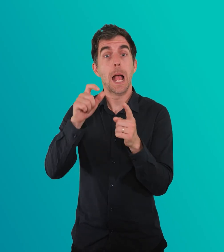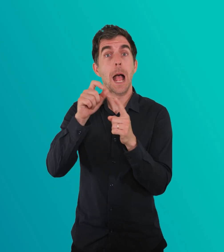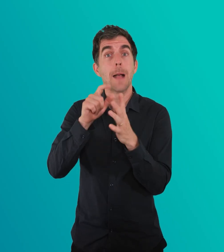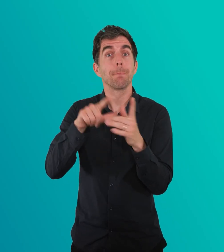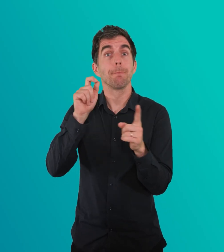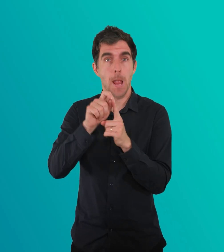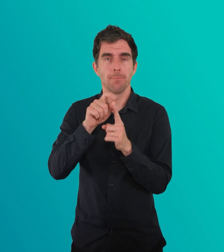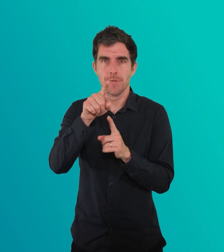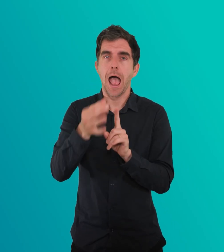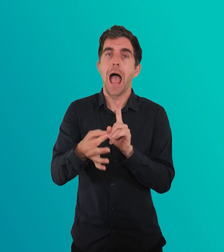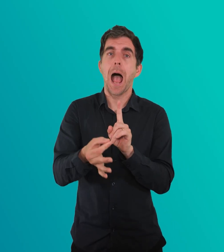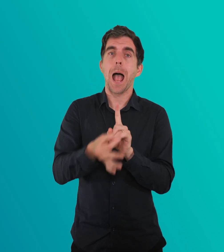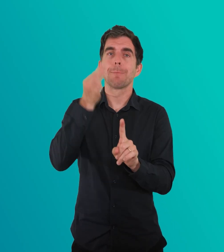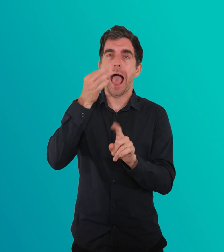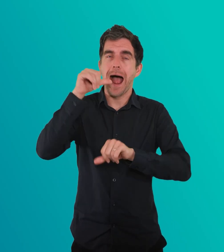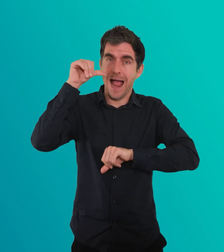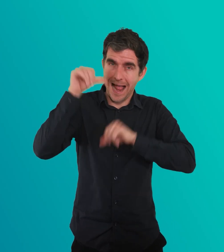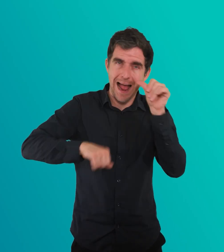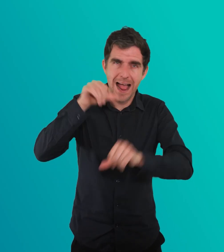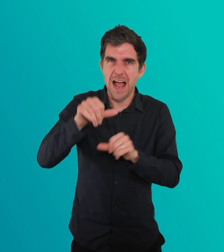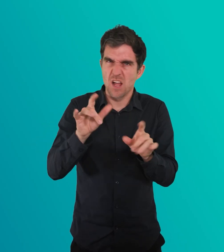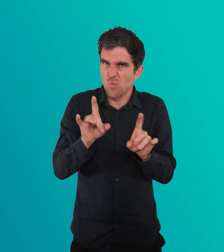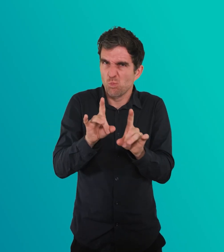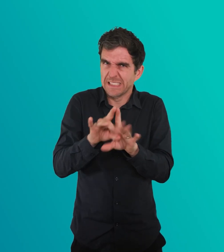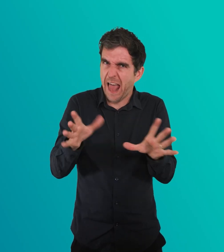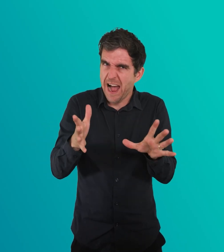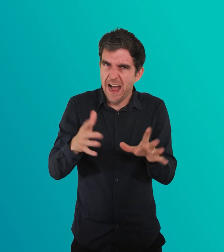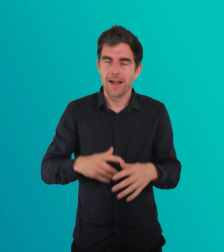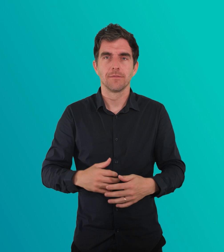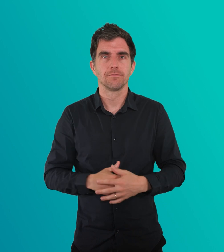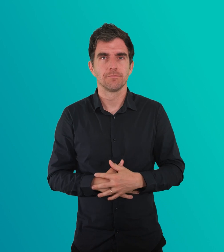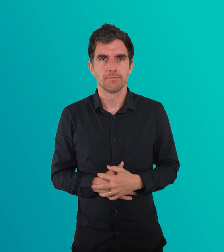What it is like to apply for PIP